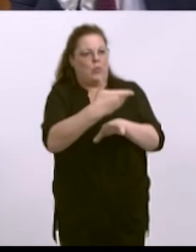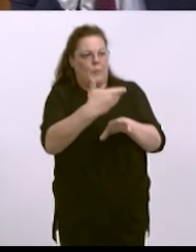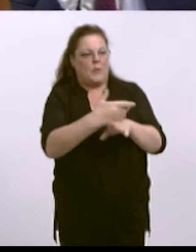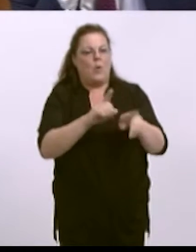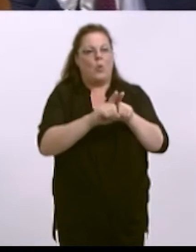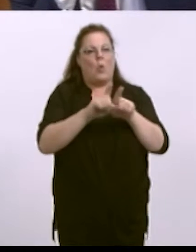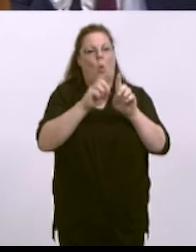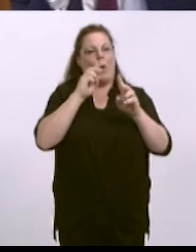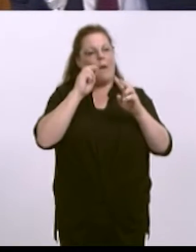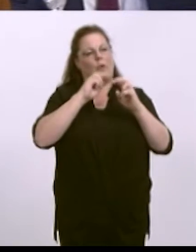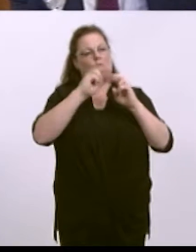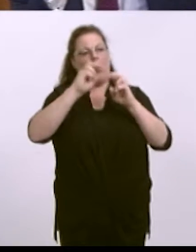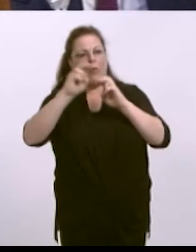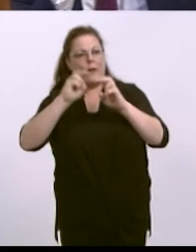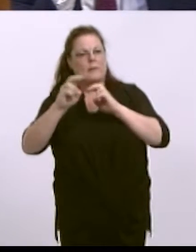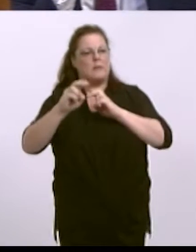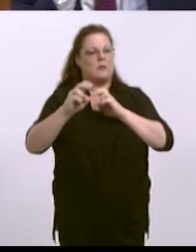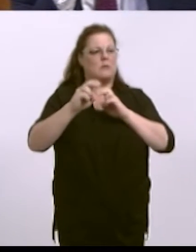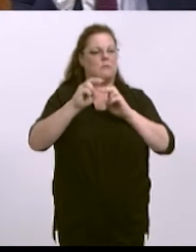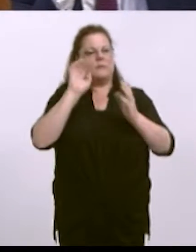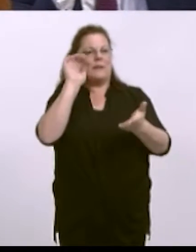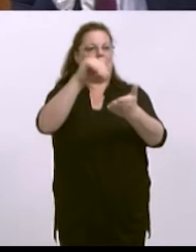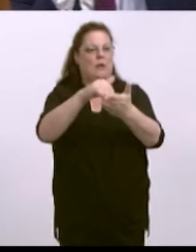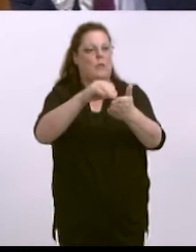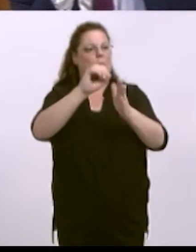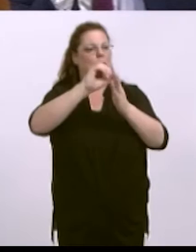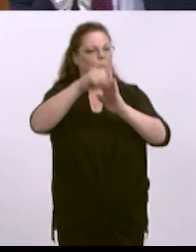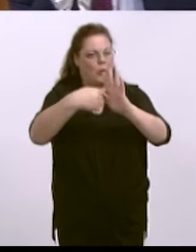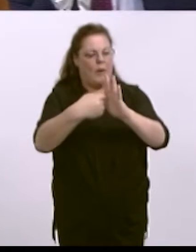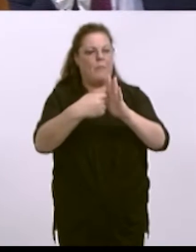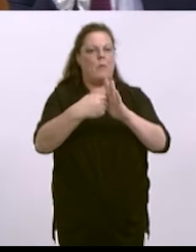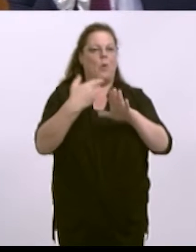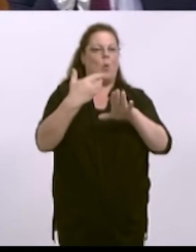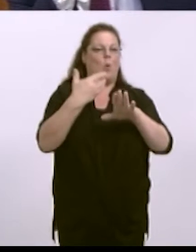attractor destination programme, working on four business plans for the north. If you